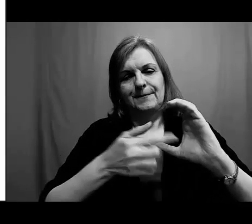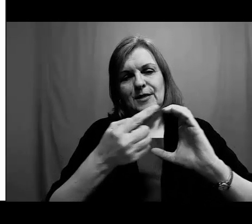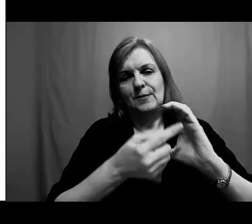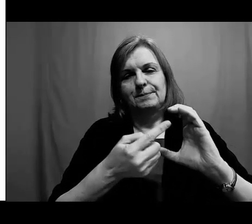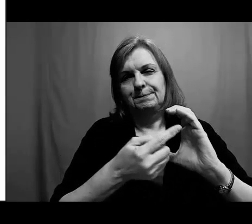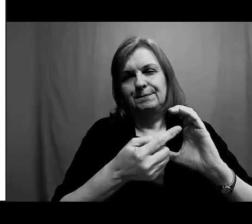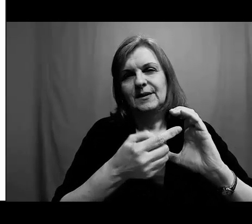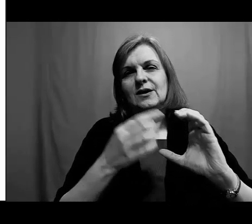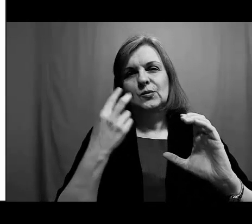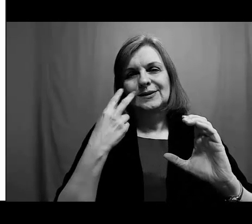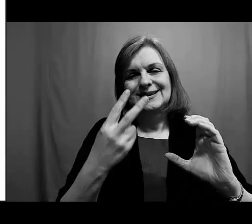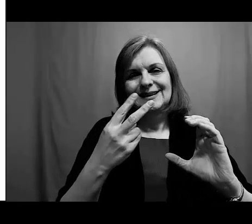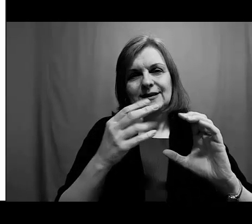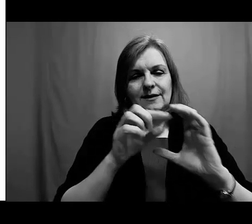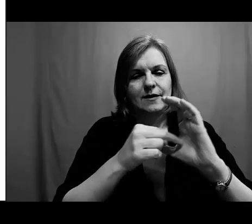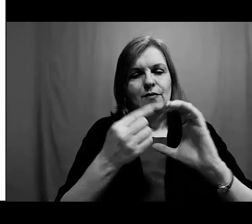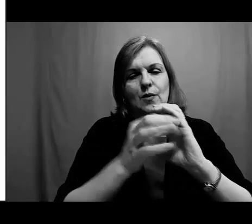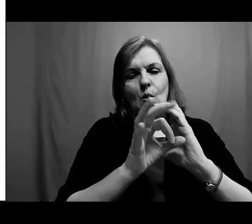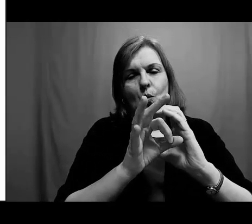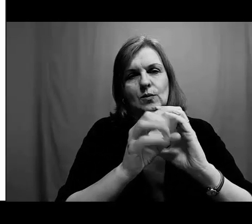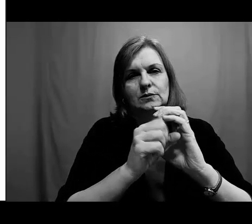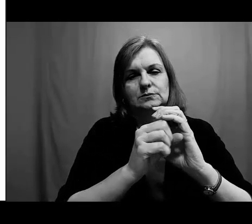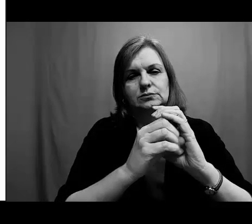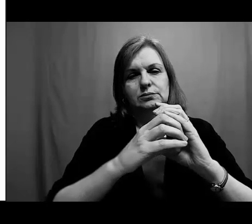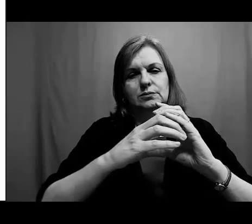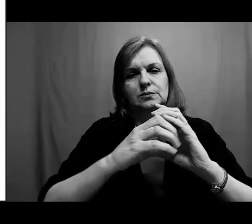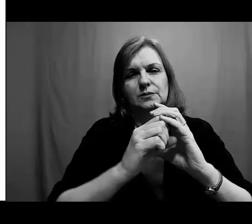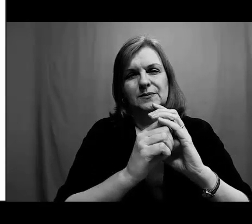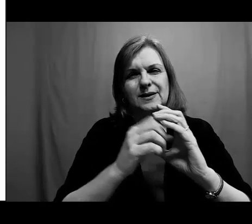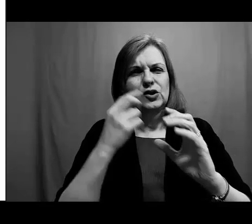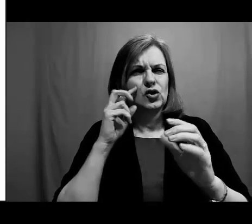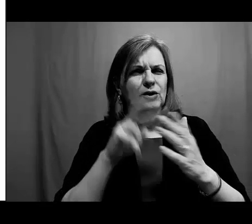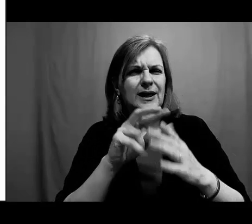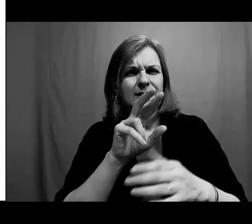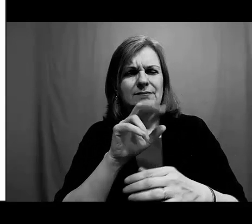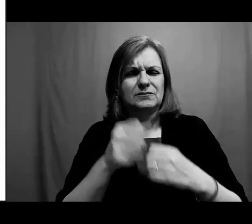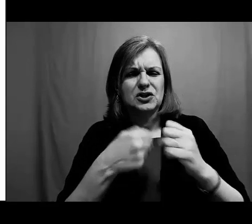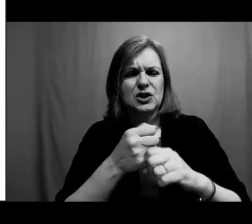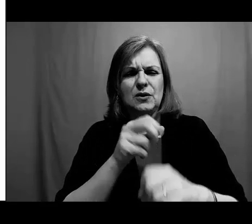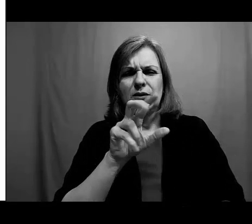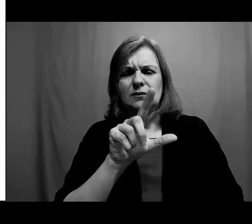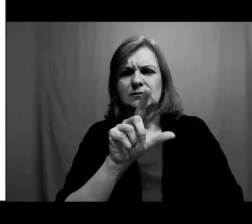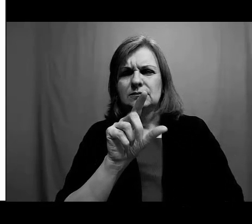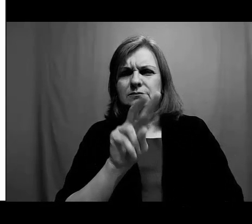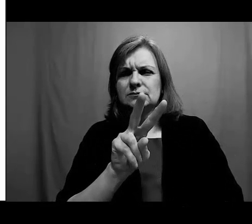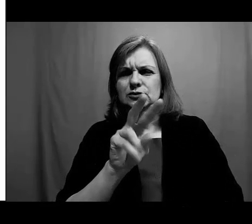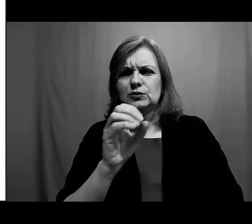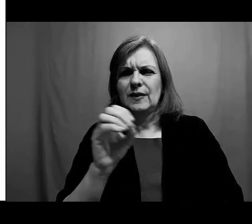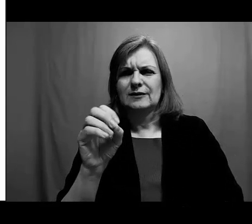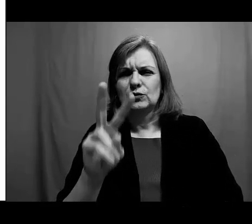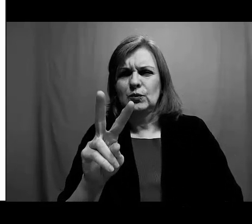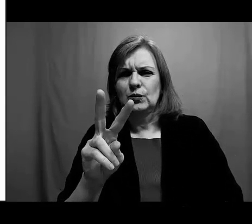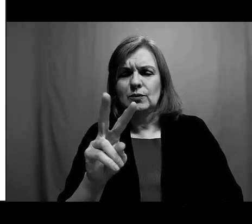we see changes in the ozone hole and you might look at 2002 and say "huh! thats a really nice year -- there's very little blue!"